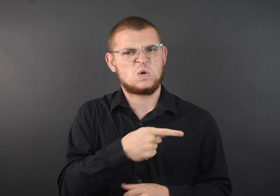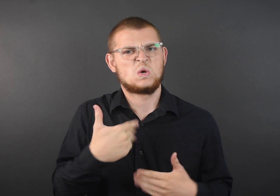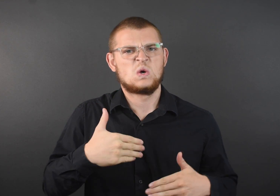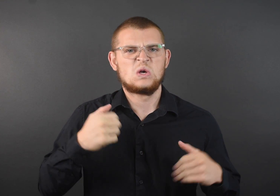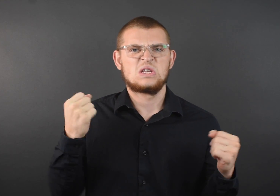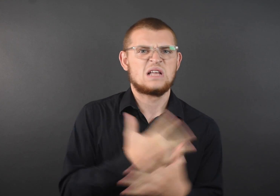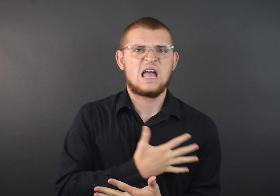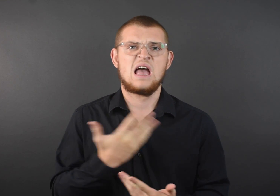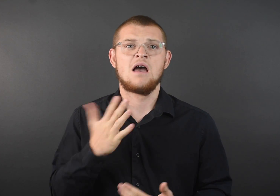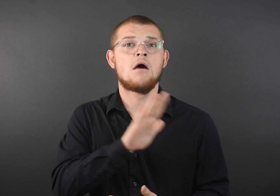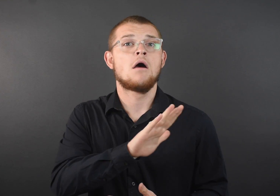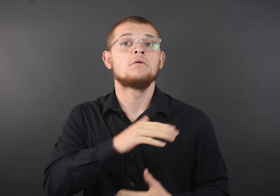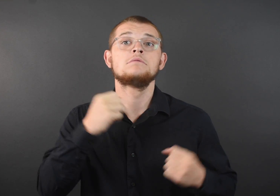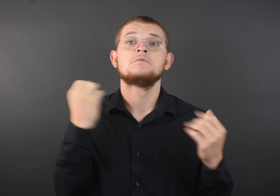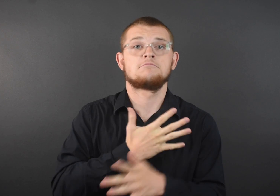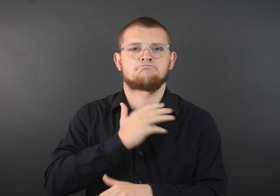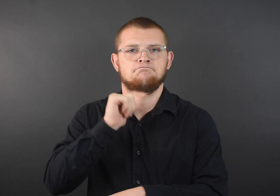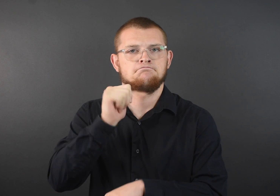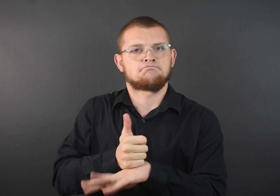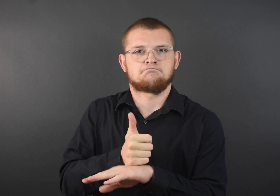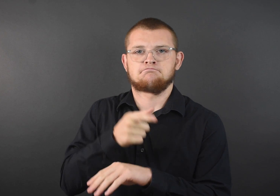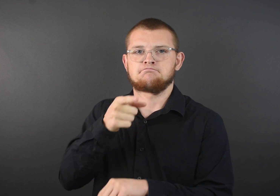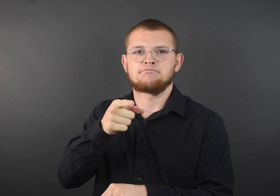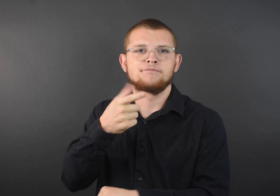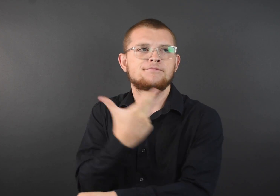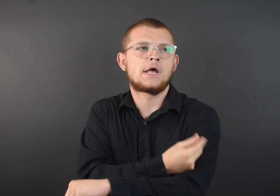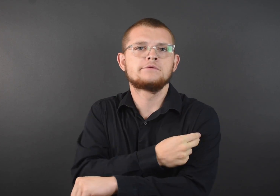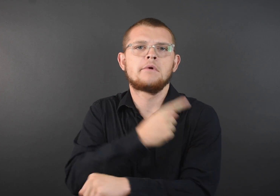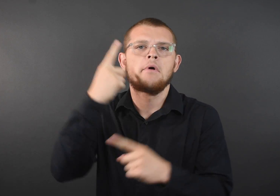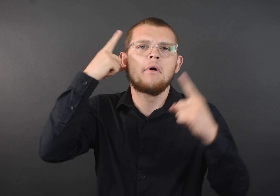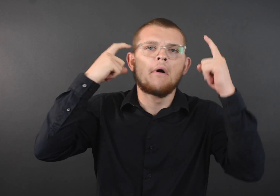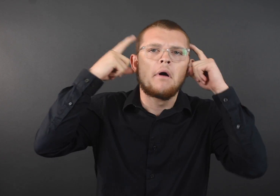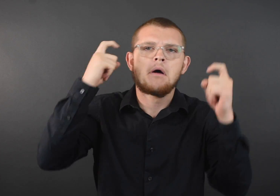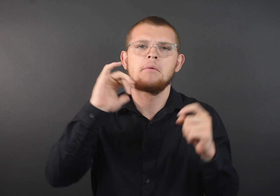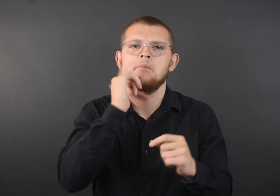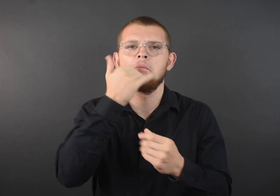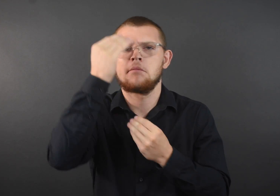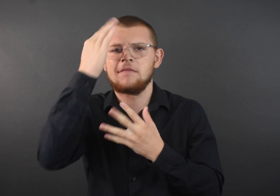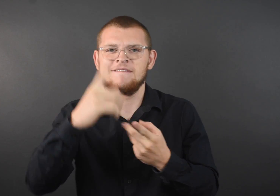"He was scared," she said, noting his fear was based on vaccine myths and misinformation